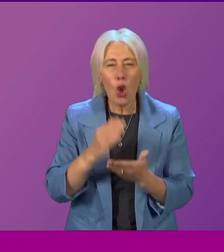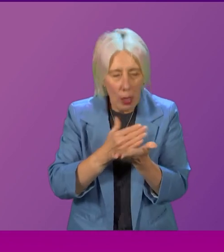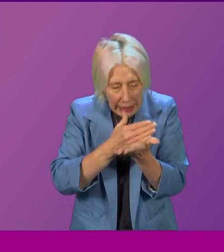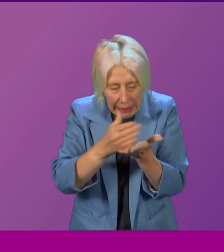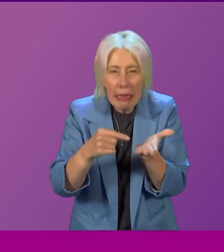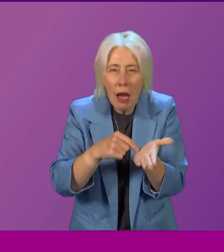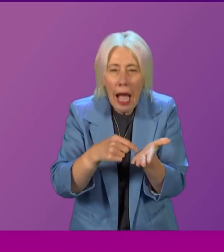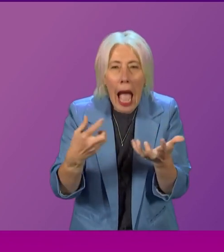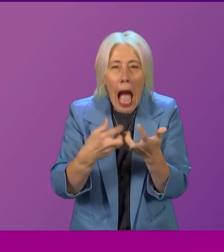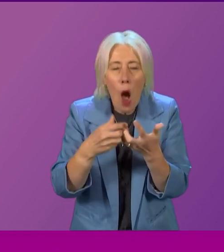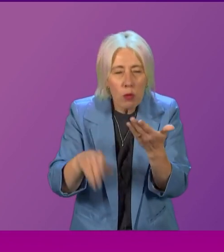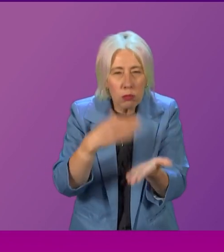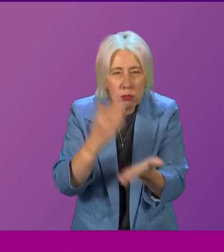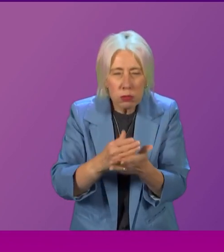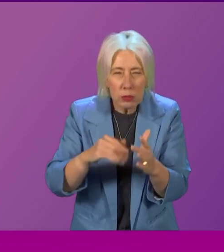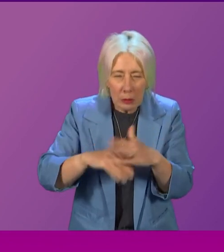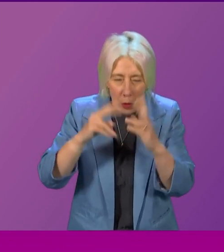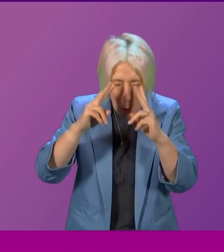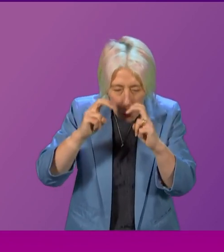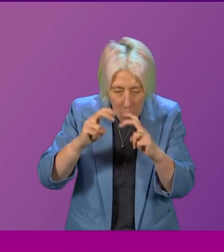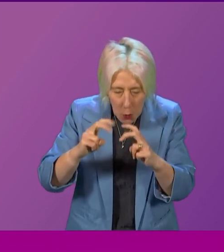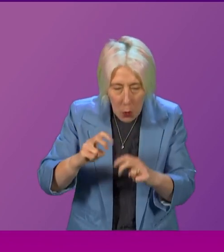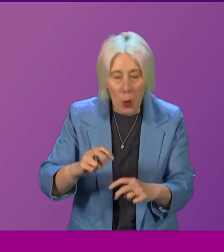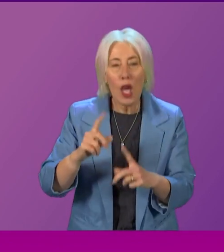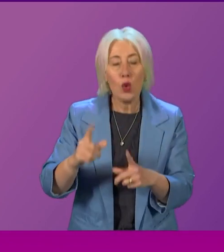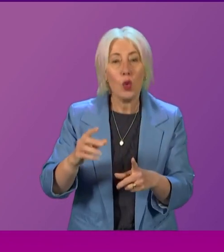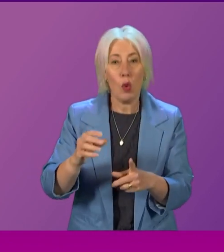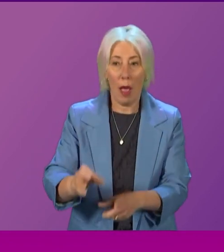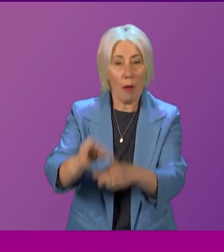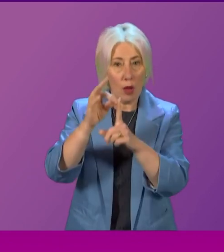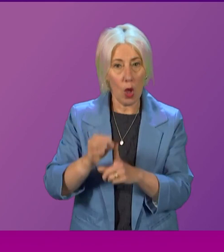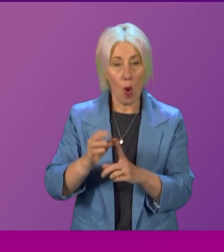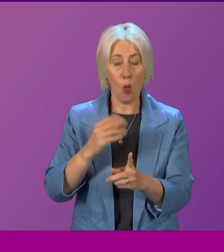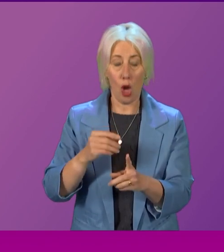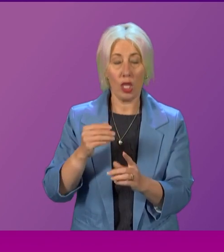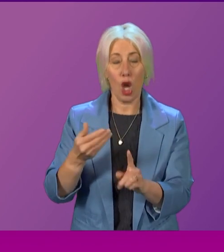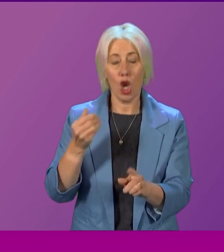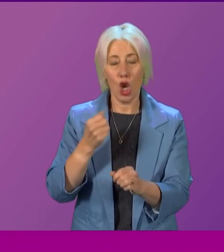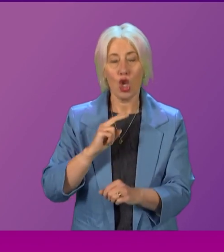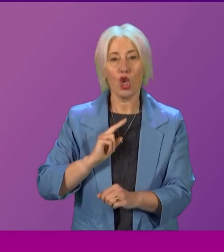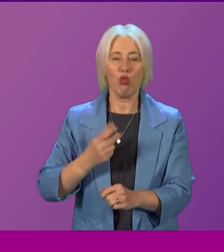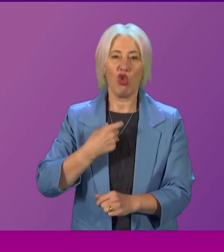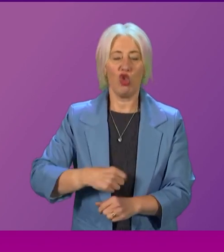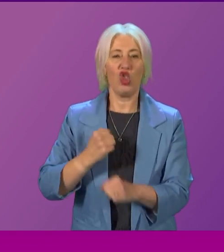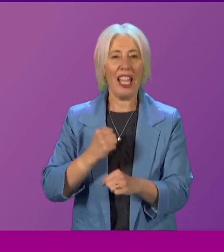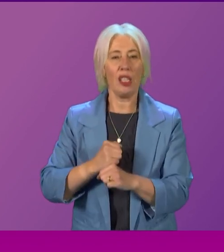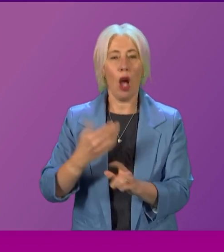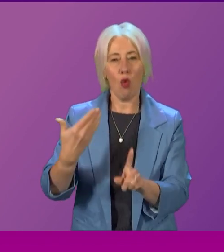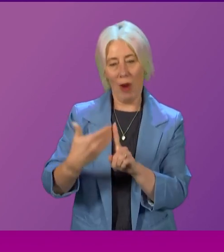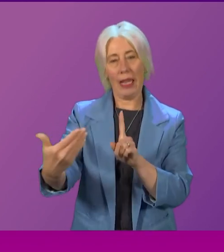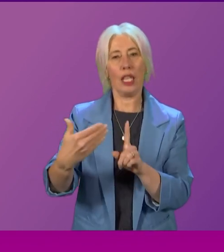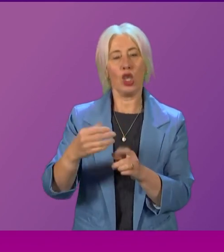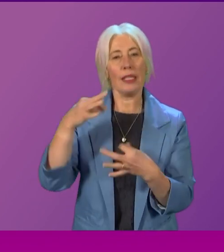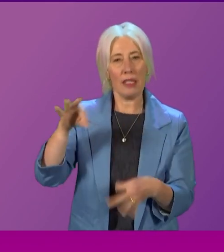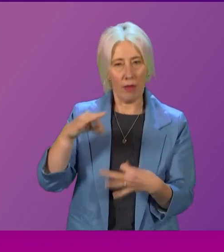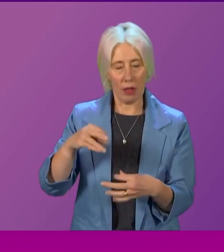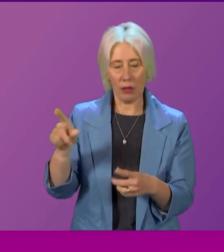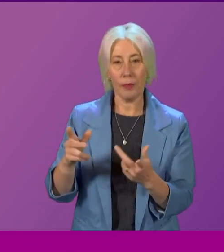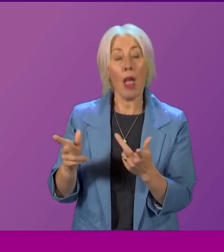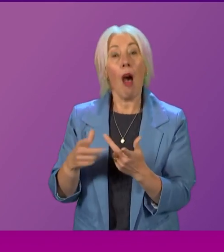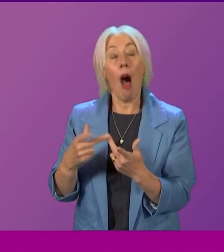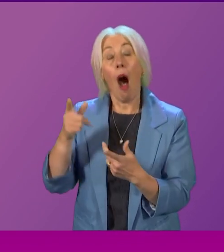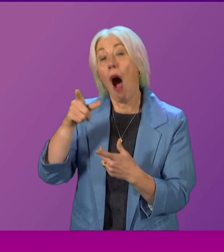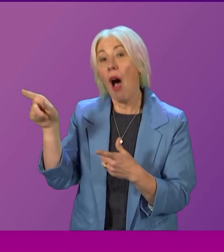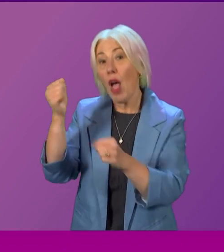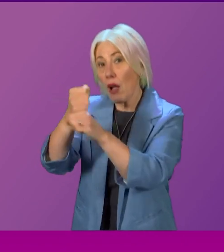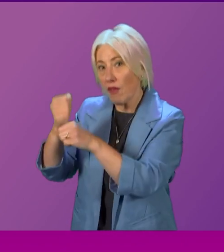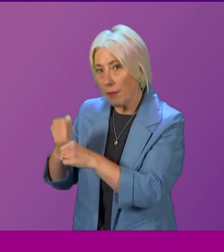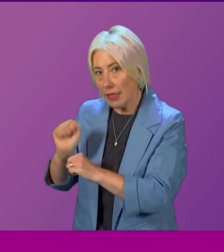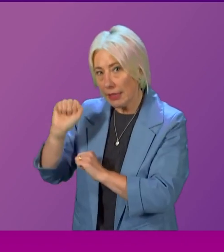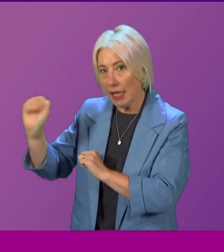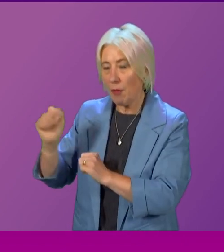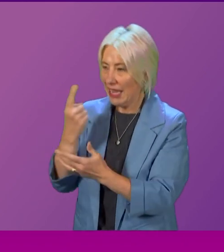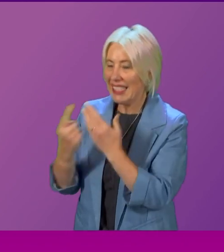“Other governments that have adopted a self-identification procedure for the legal recognition of a gender